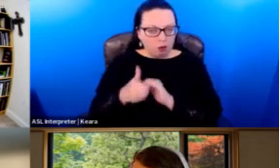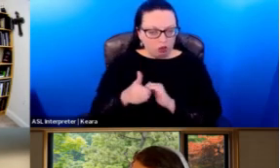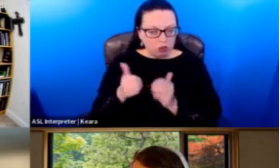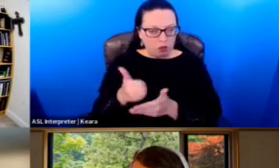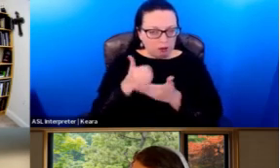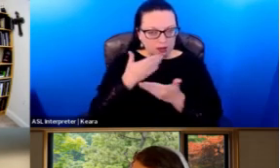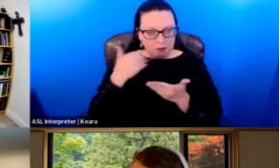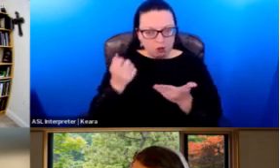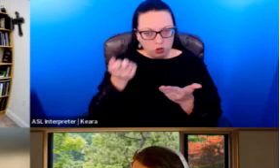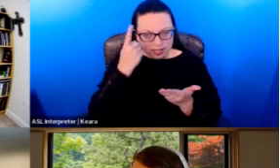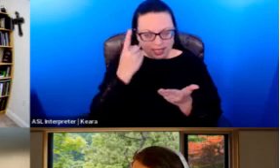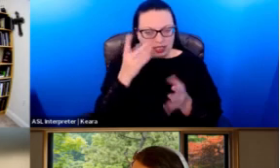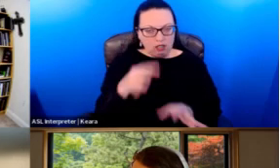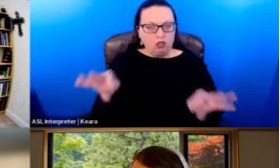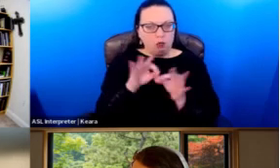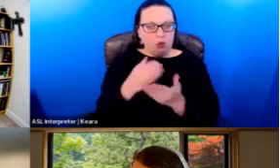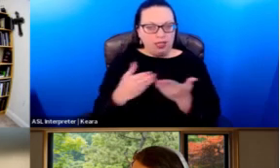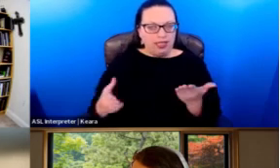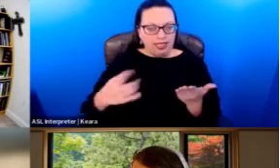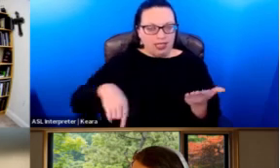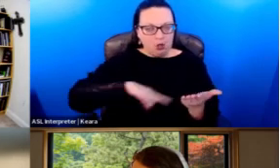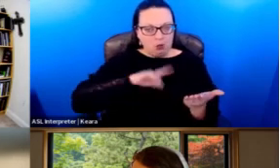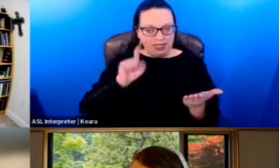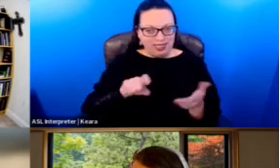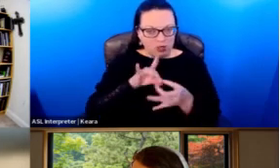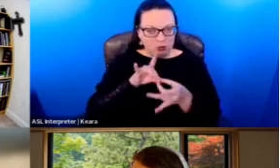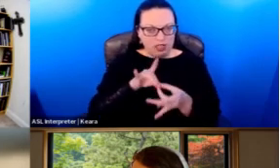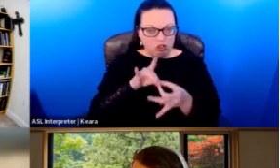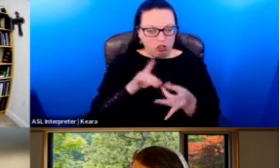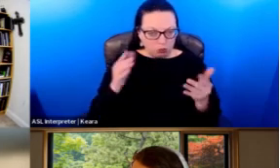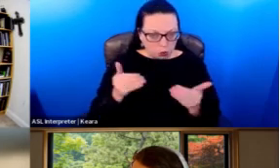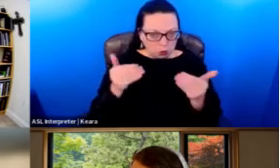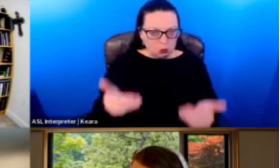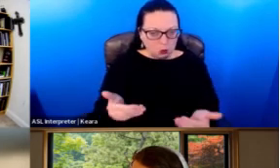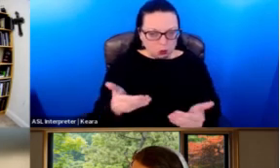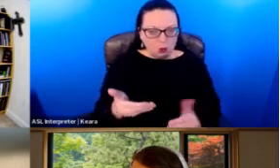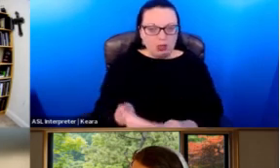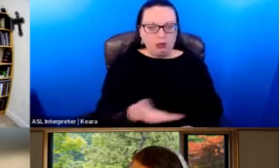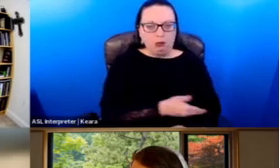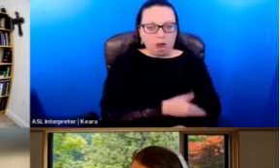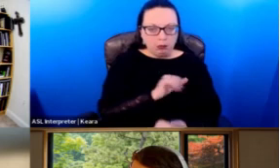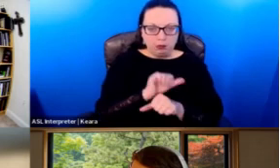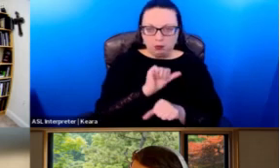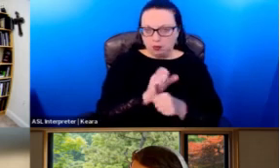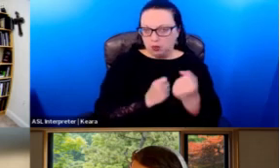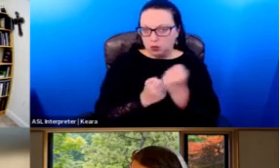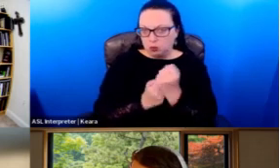ingredients that we need under relationship to move the needle on employment and really support folks with brain injury to excel